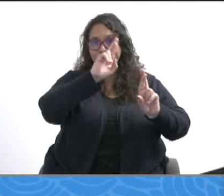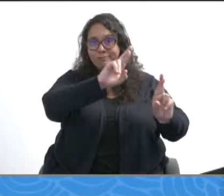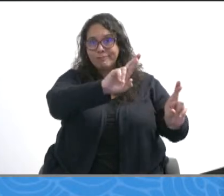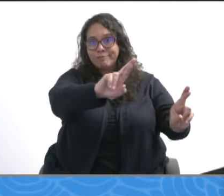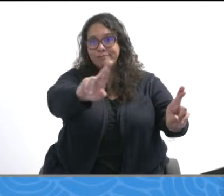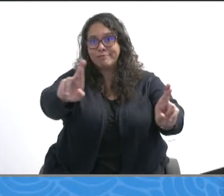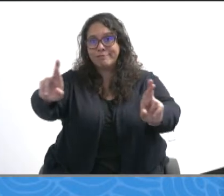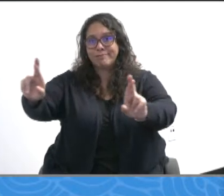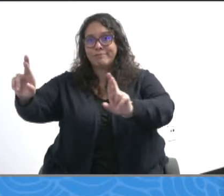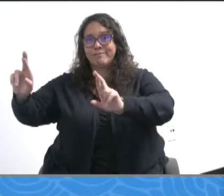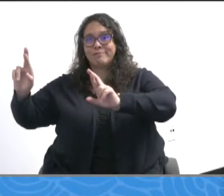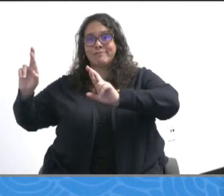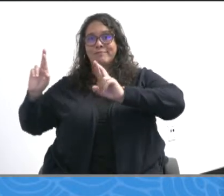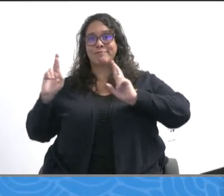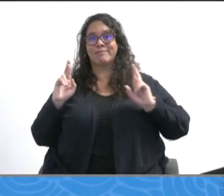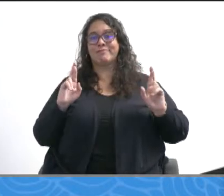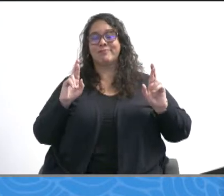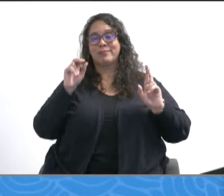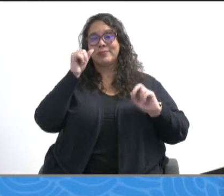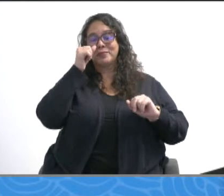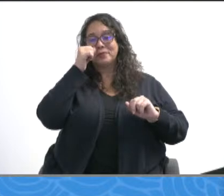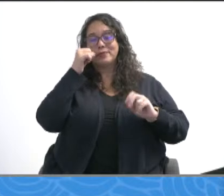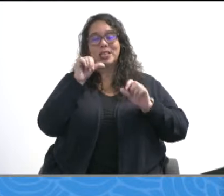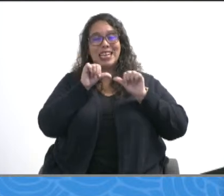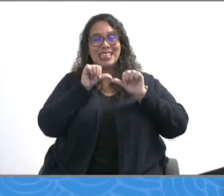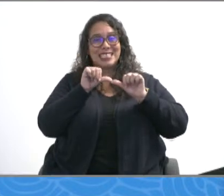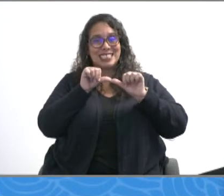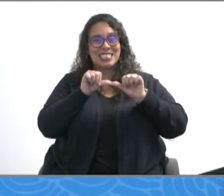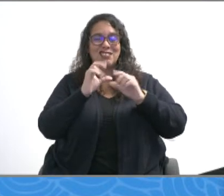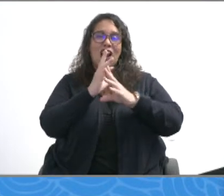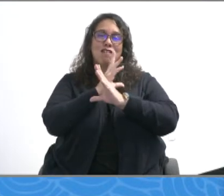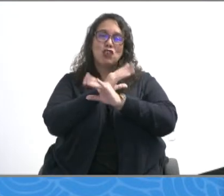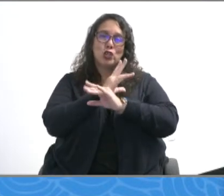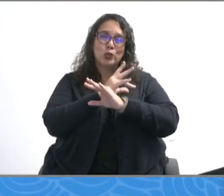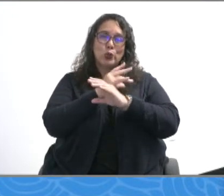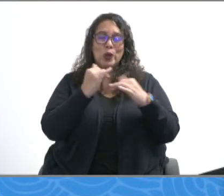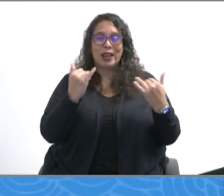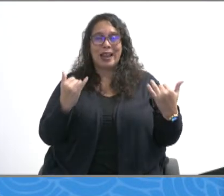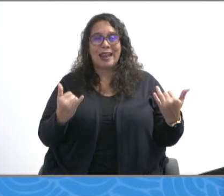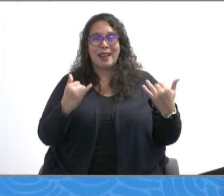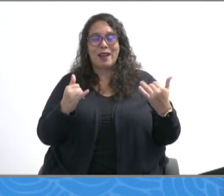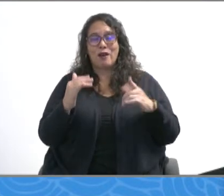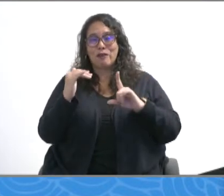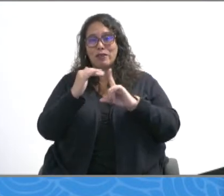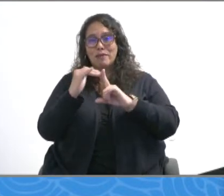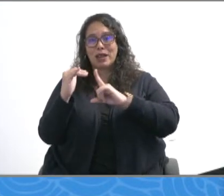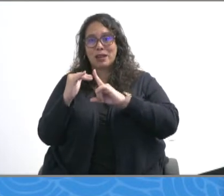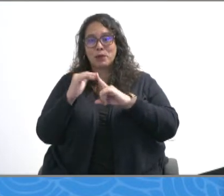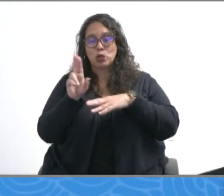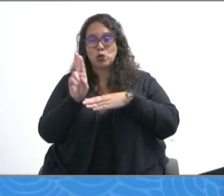And as we continue to meet virtually, for the time being, we wanna remind you to use the chat feature